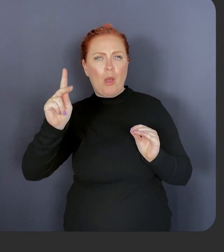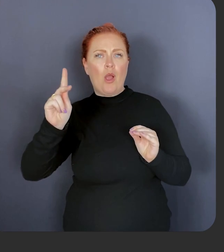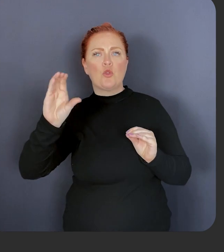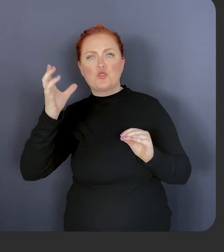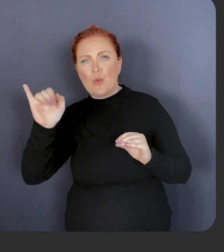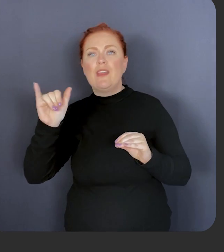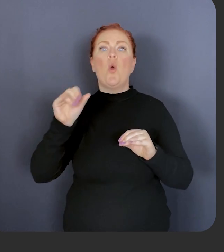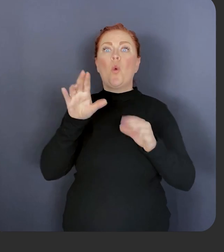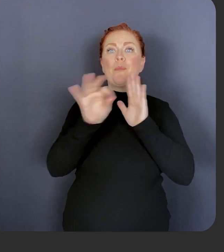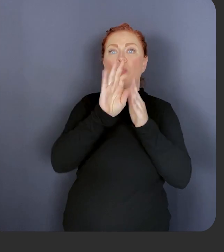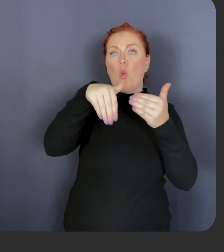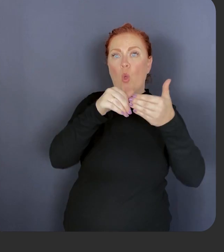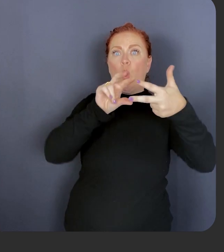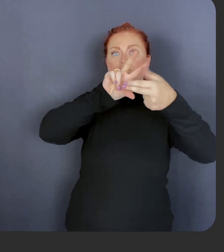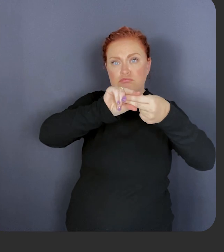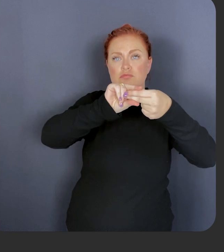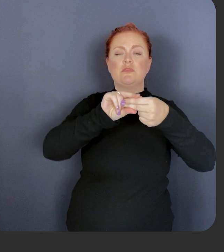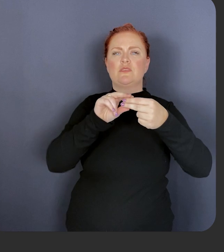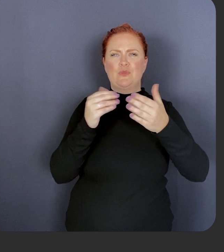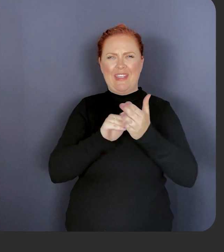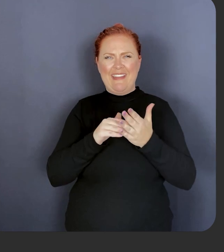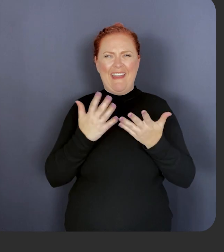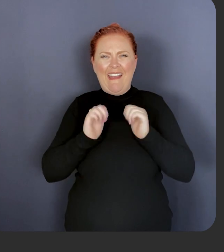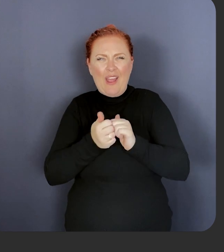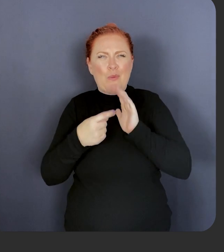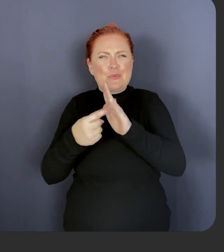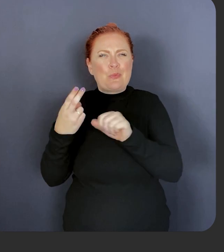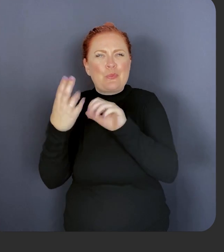but there's also nested options. But how do you indicate to a user